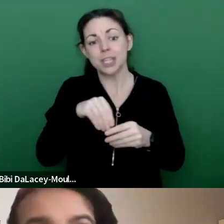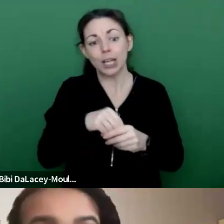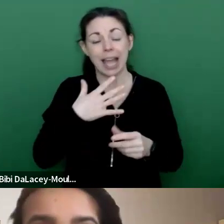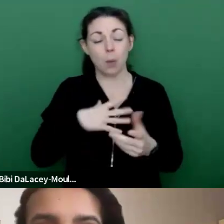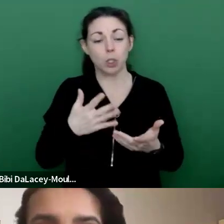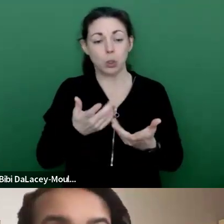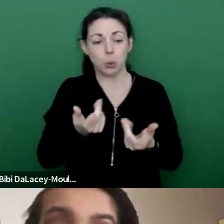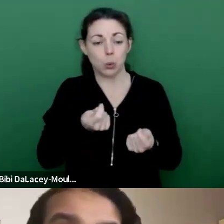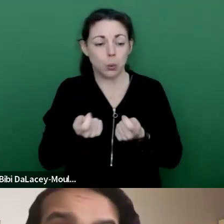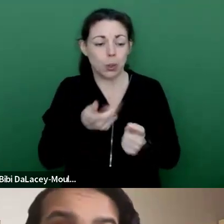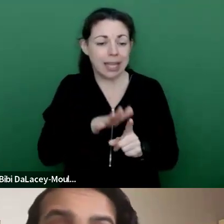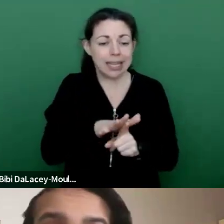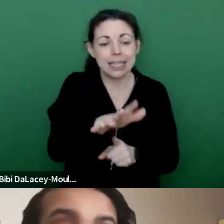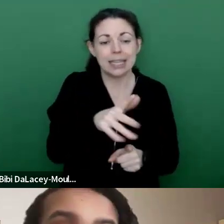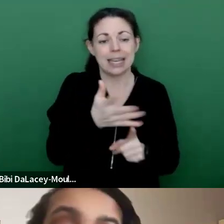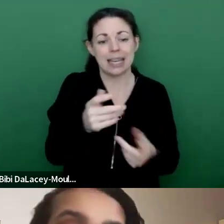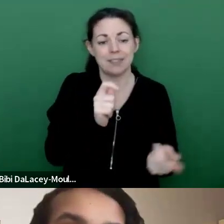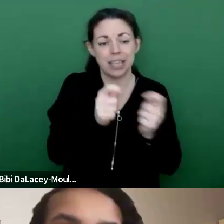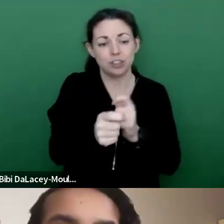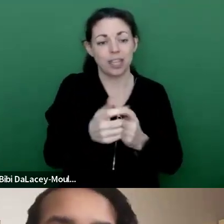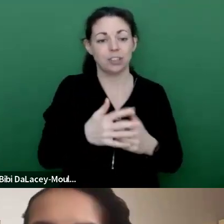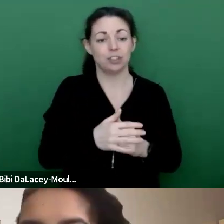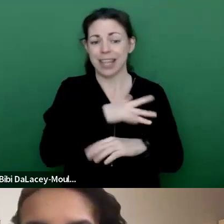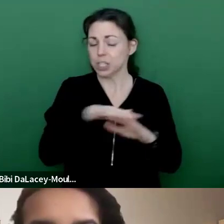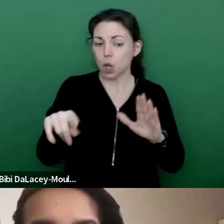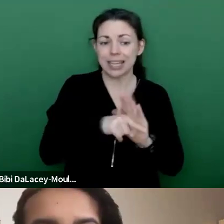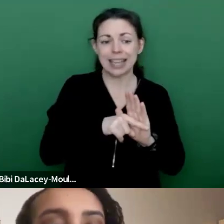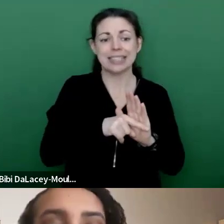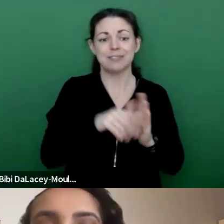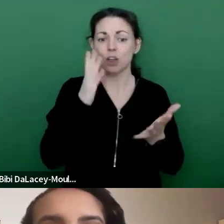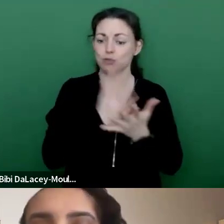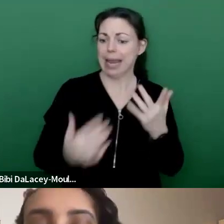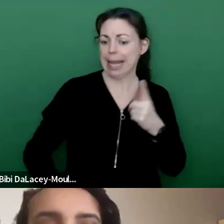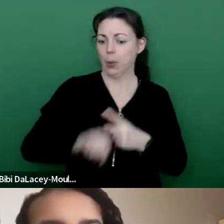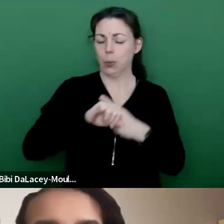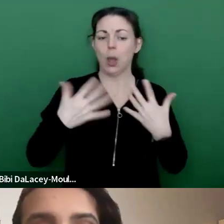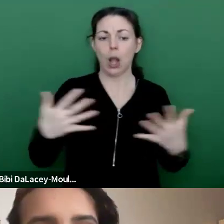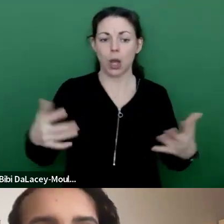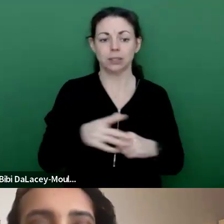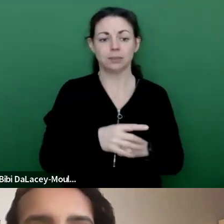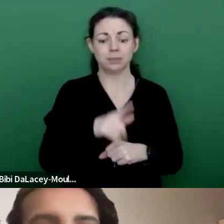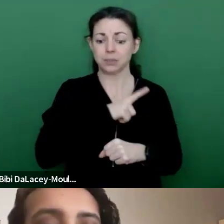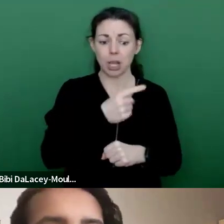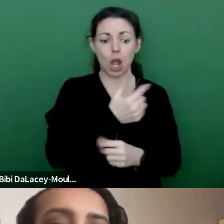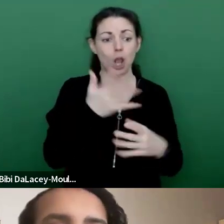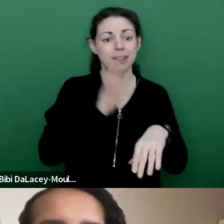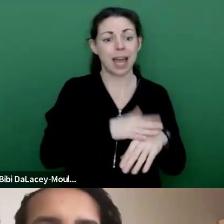which is not a negative thing. It was incredibly impactful. I so often will see the incredible work that internal heads of and directors